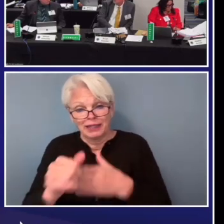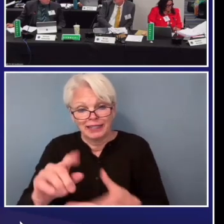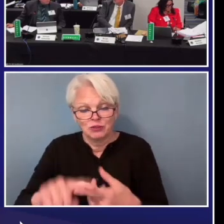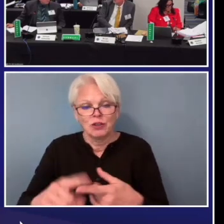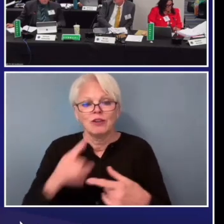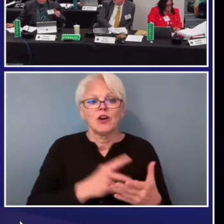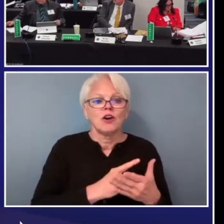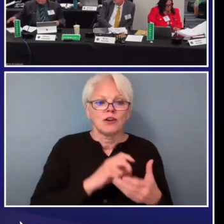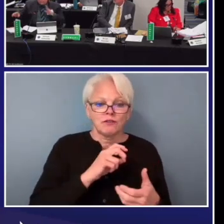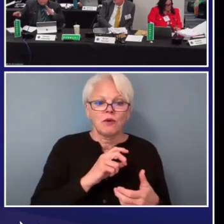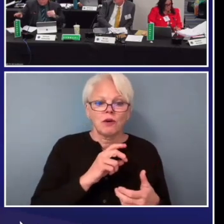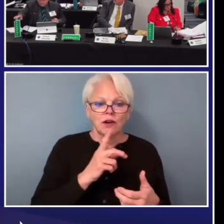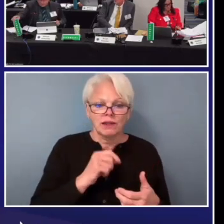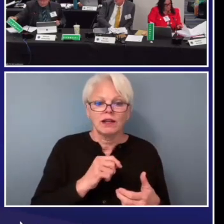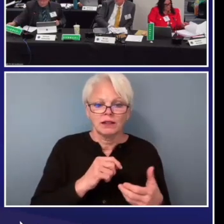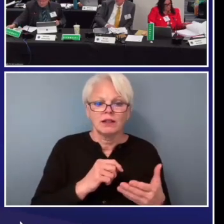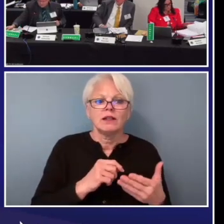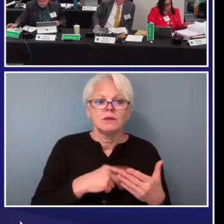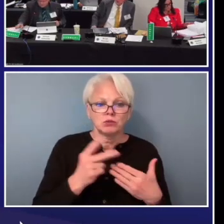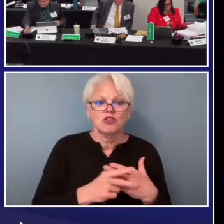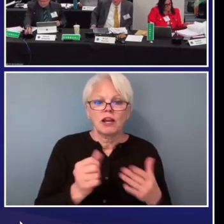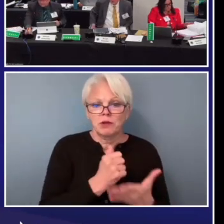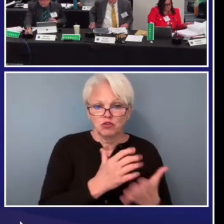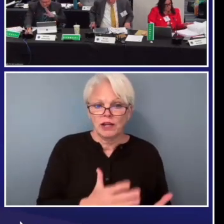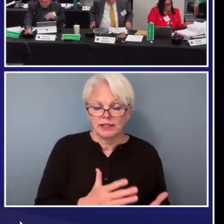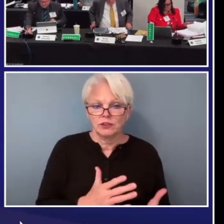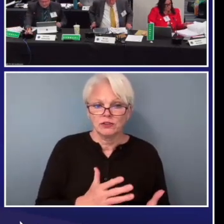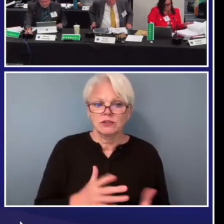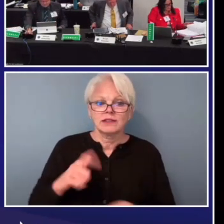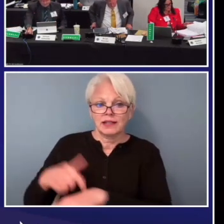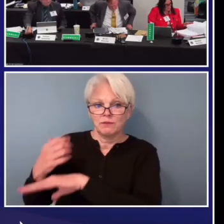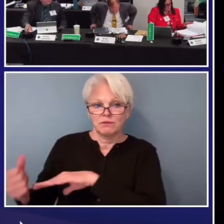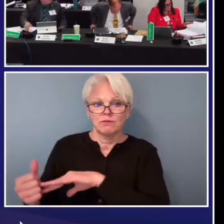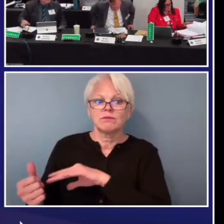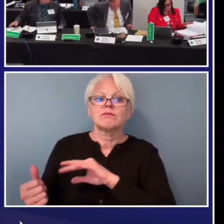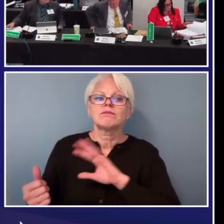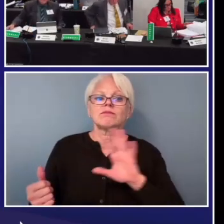I'm going to ask the department, and then I can circle back to you if there's more. Any initial response?